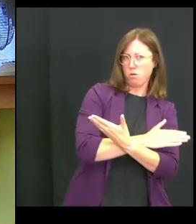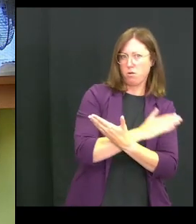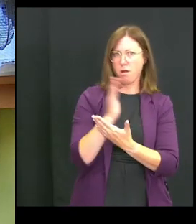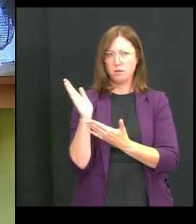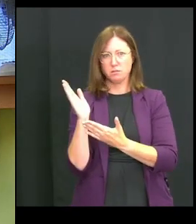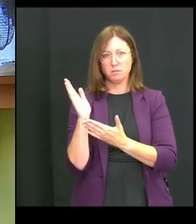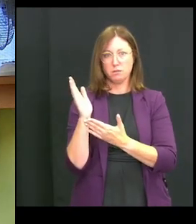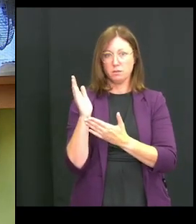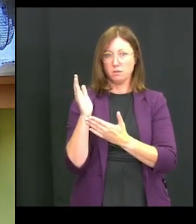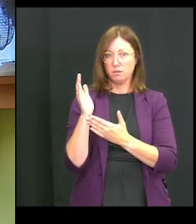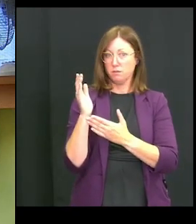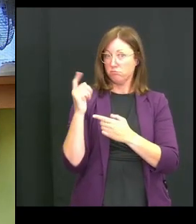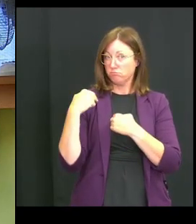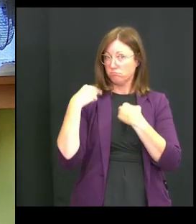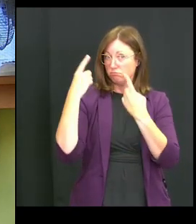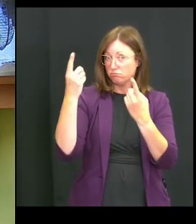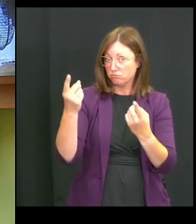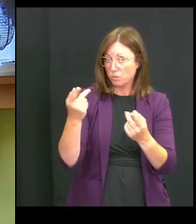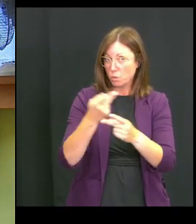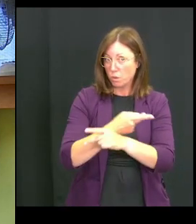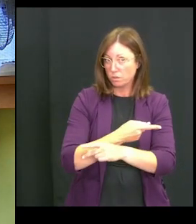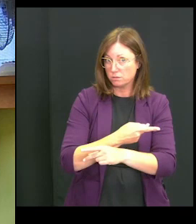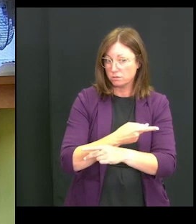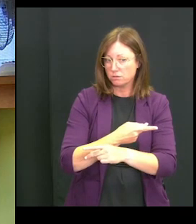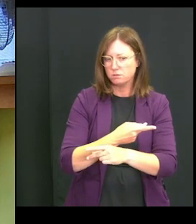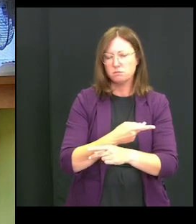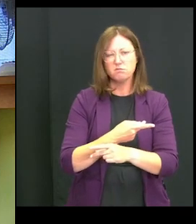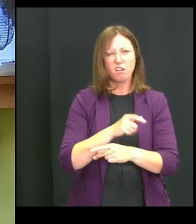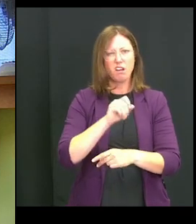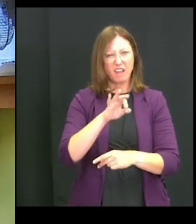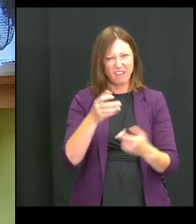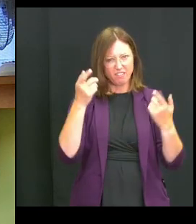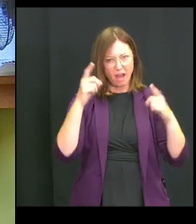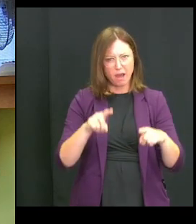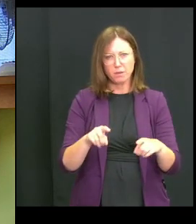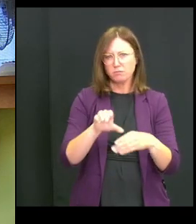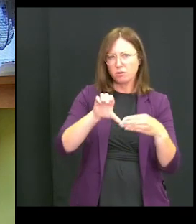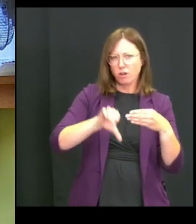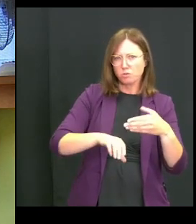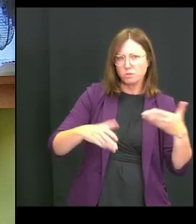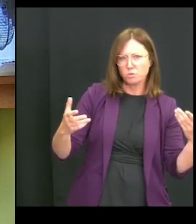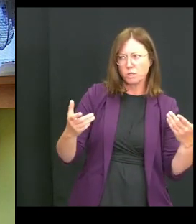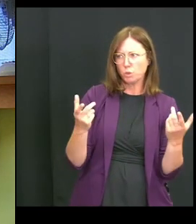And if so, what are the consequences of this phenomenon, and what can we do about it?